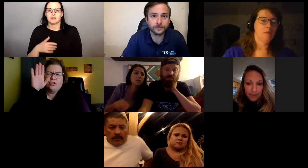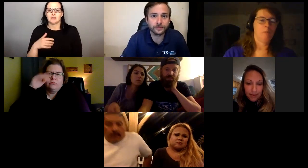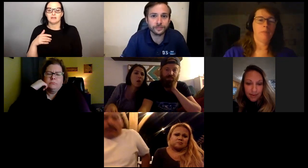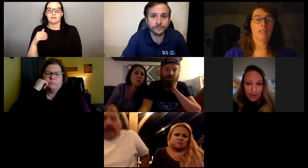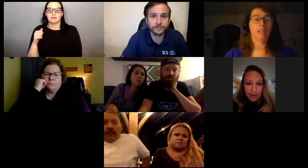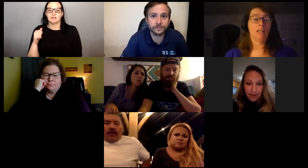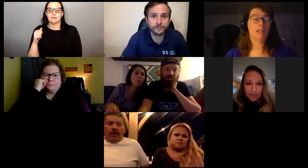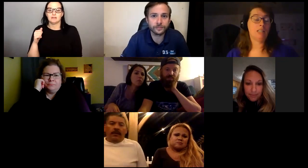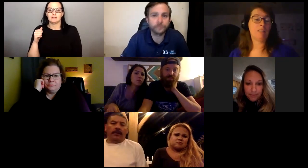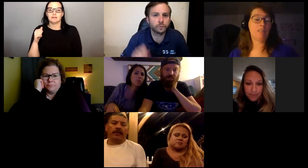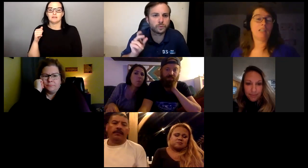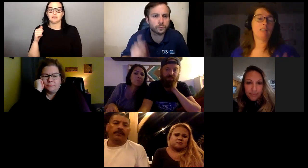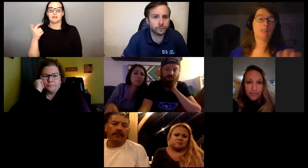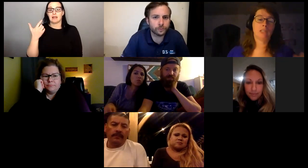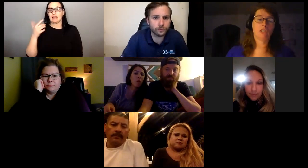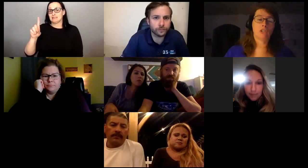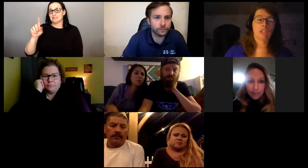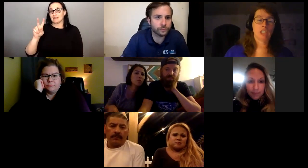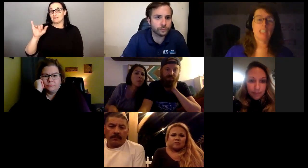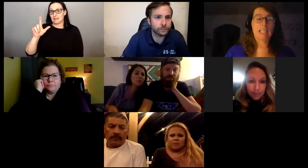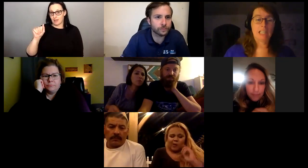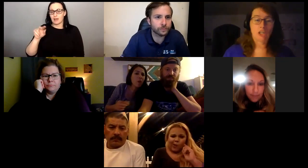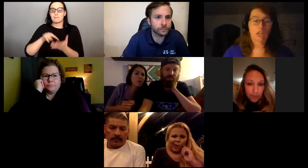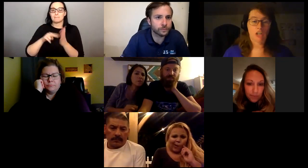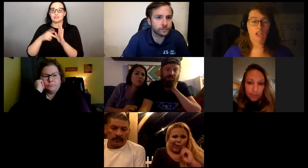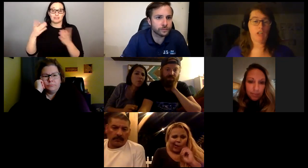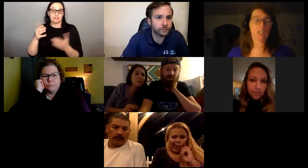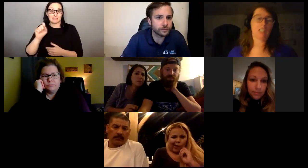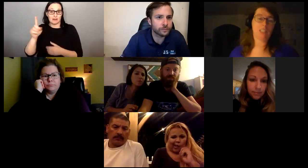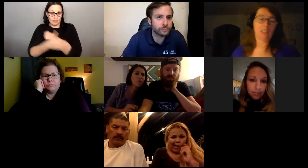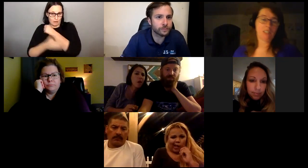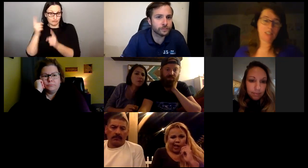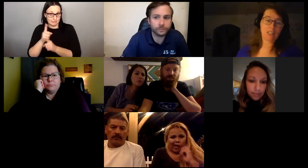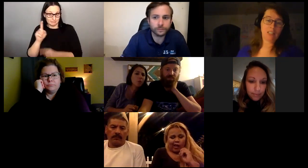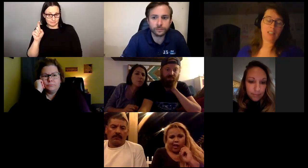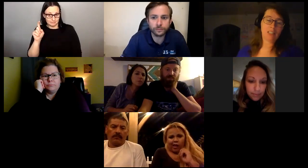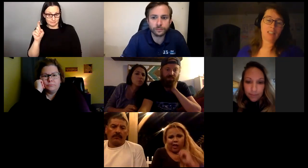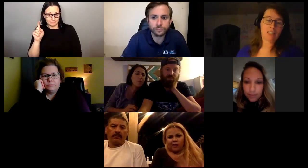being a davila that means you're here in san diego county correct